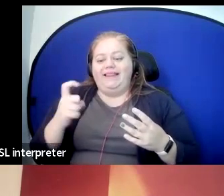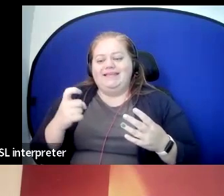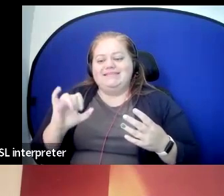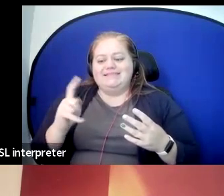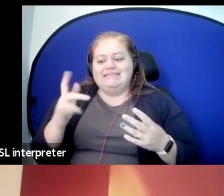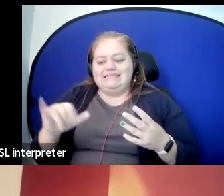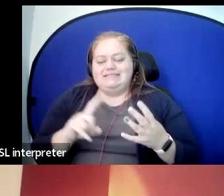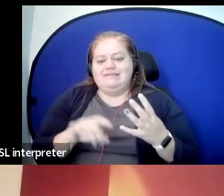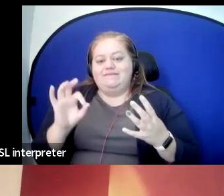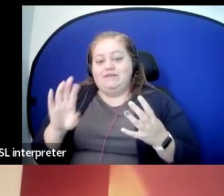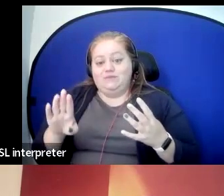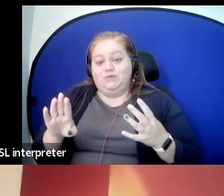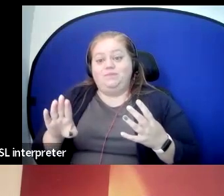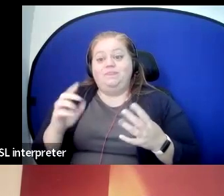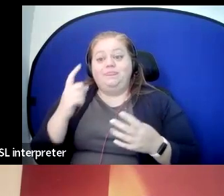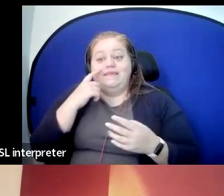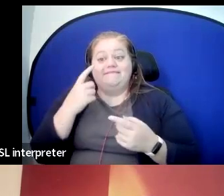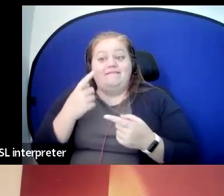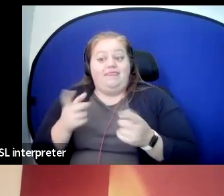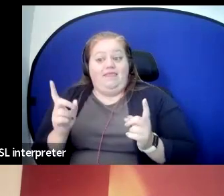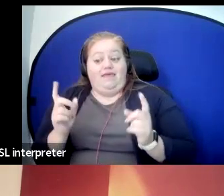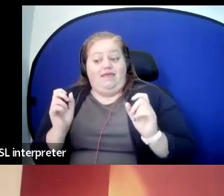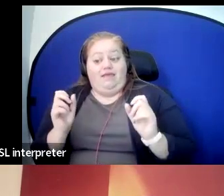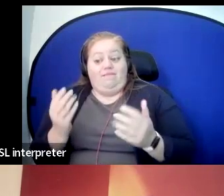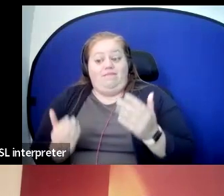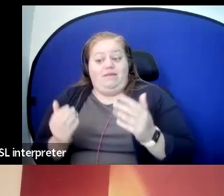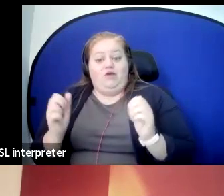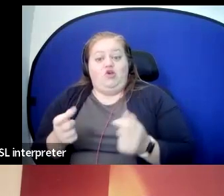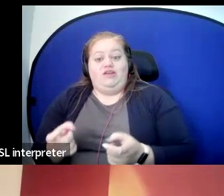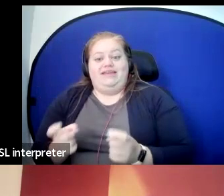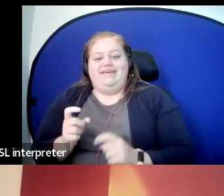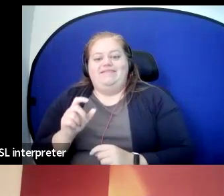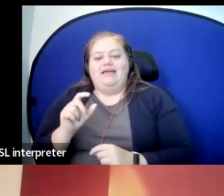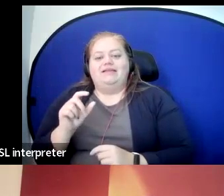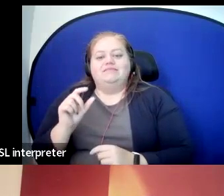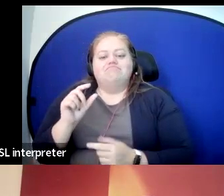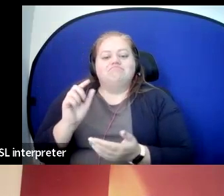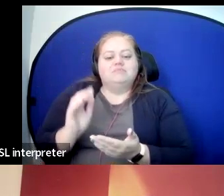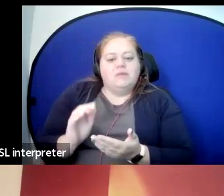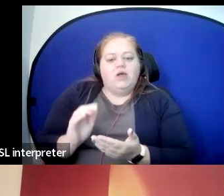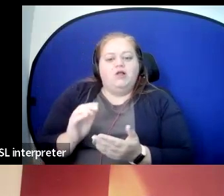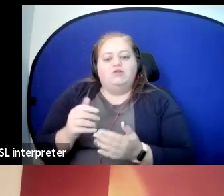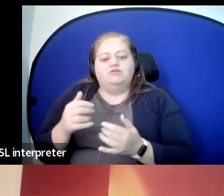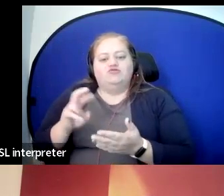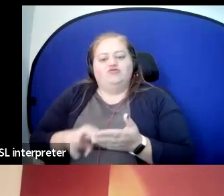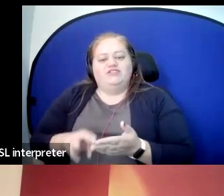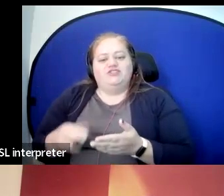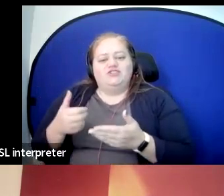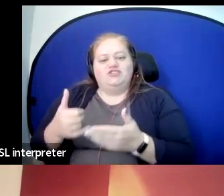to offer many research grants so that people can freely access their most advanced models